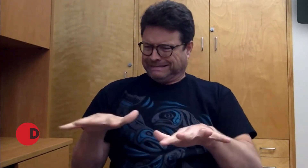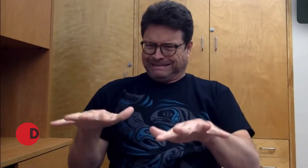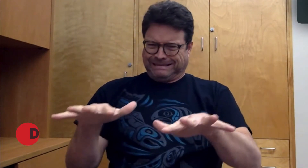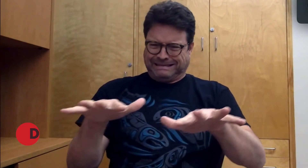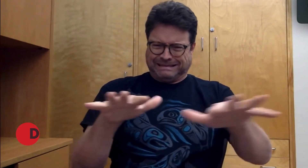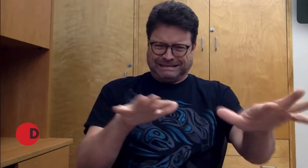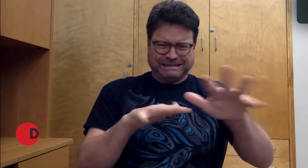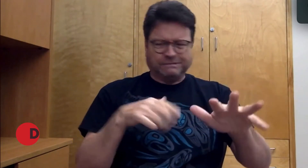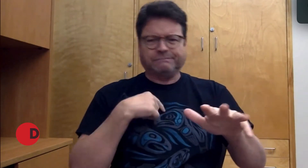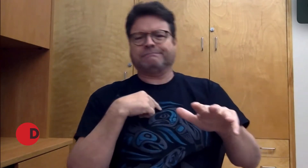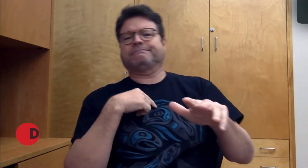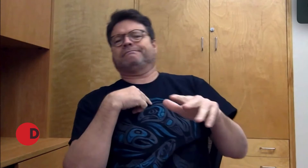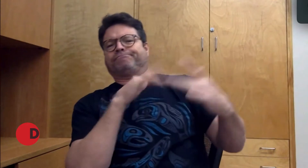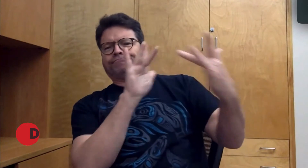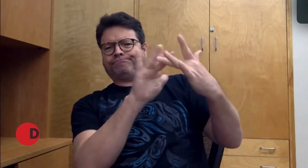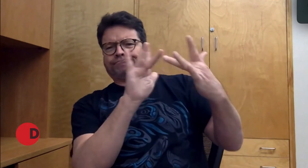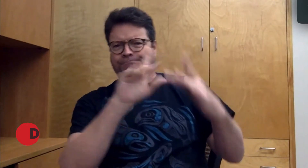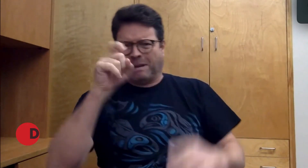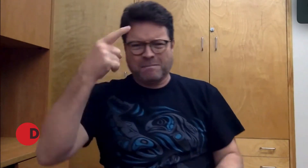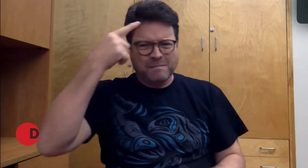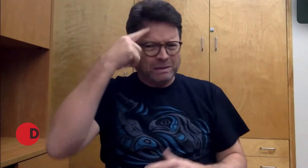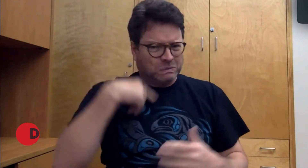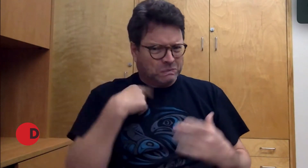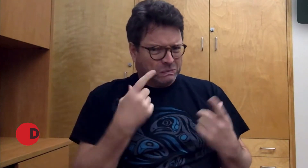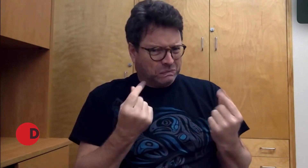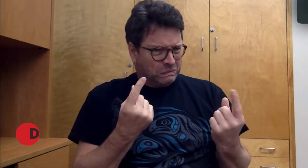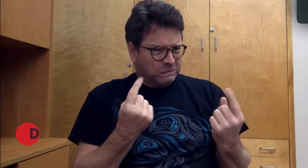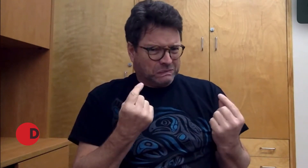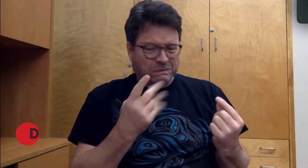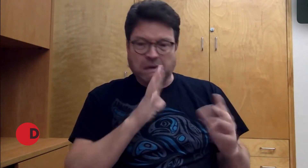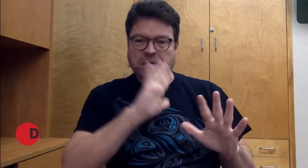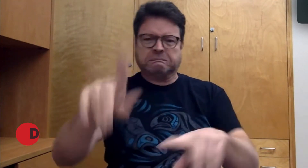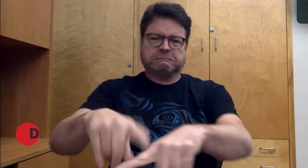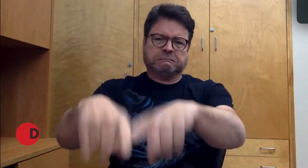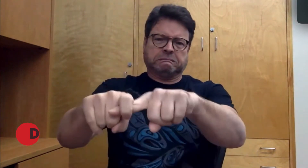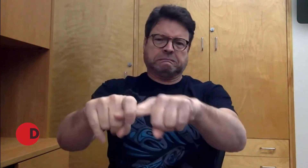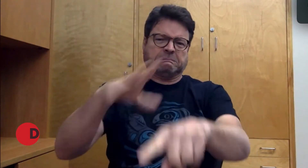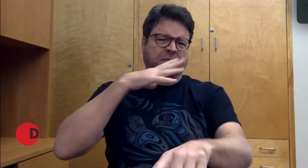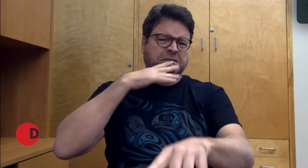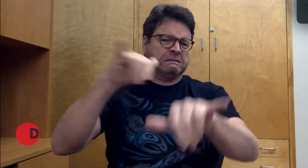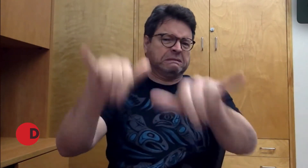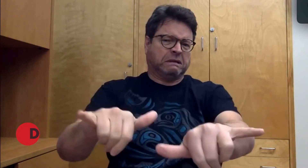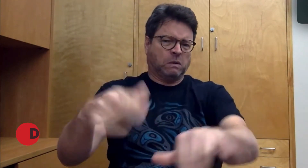I drove to the nearest town and contacted my boss to ask him what I should do.